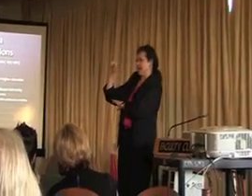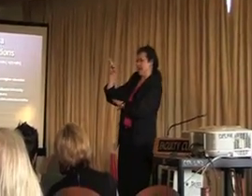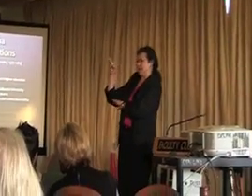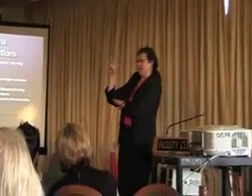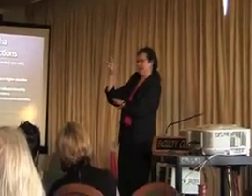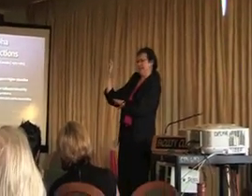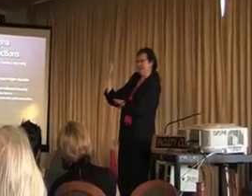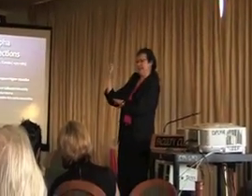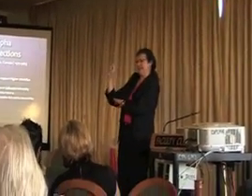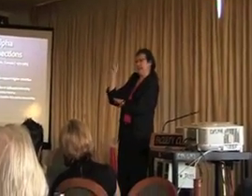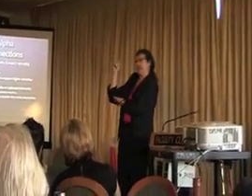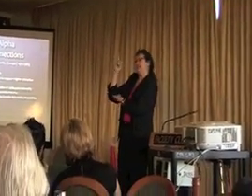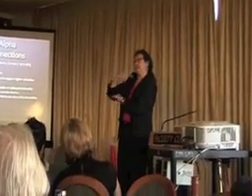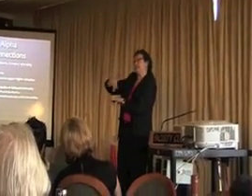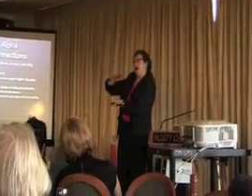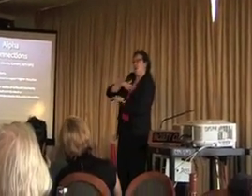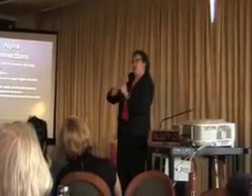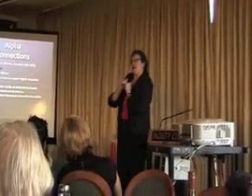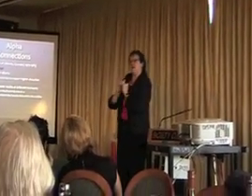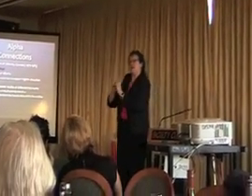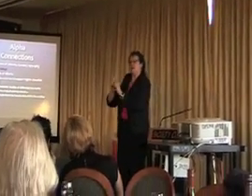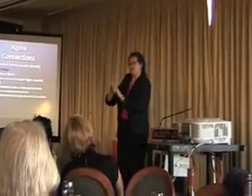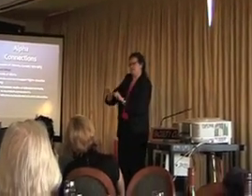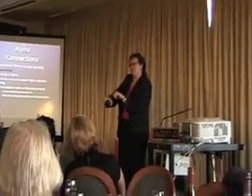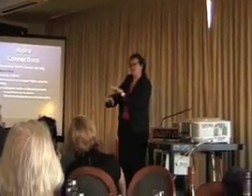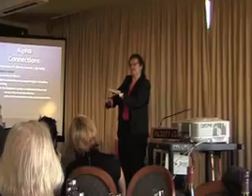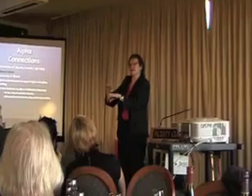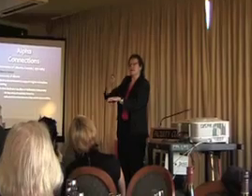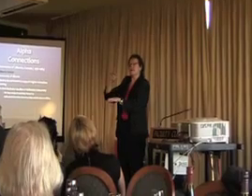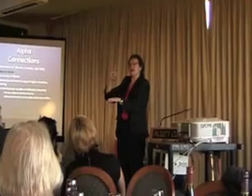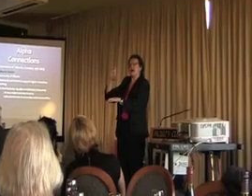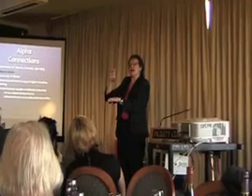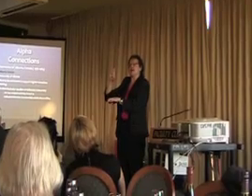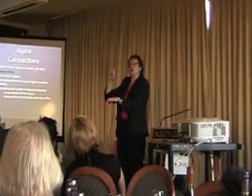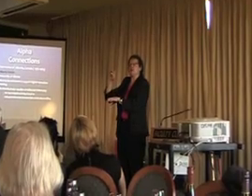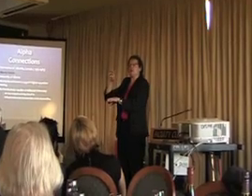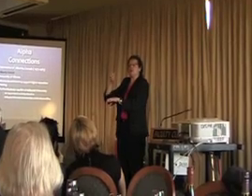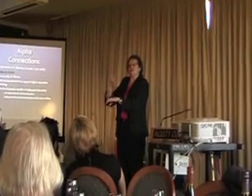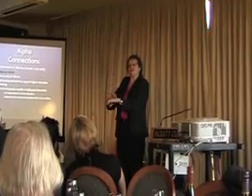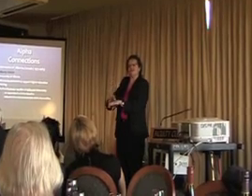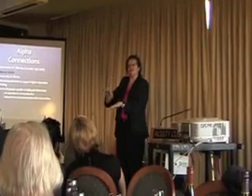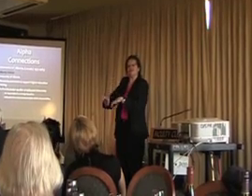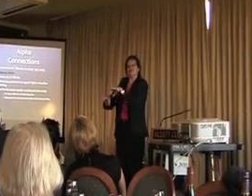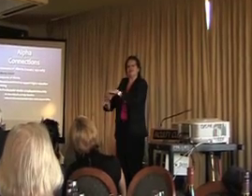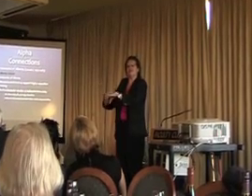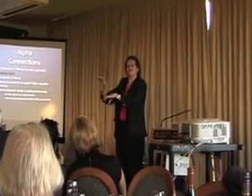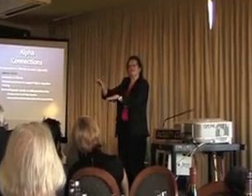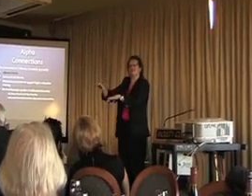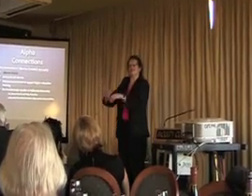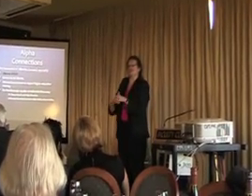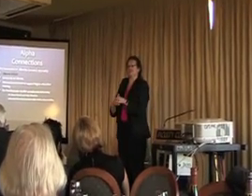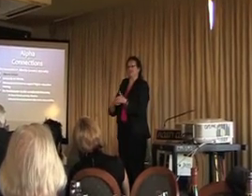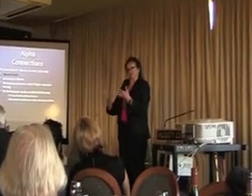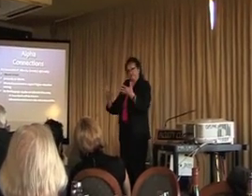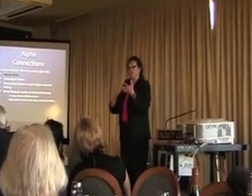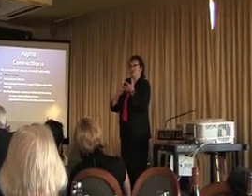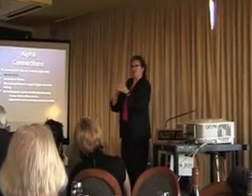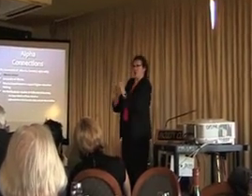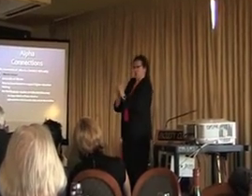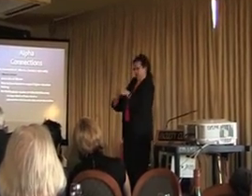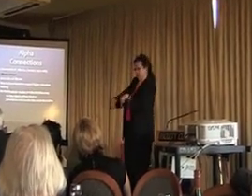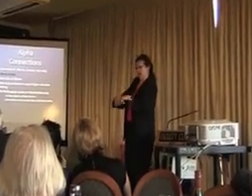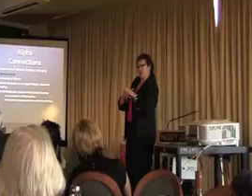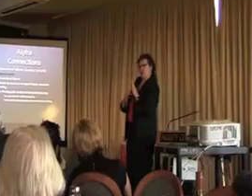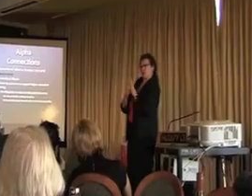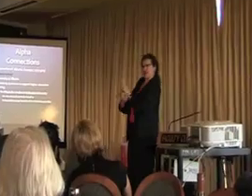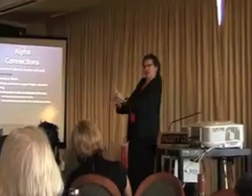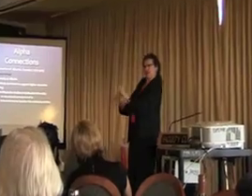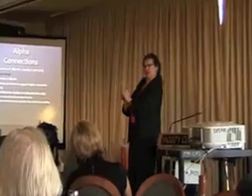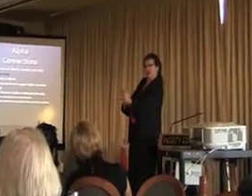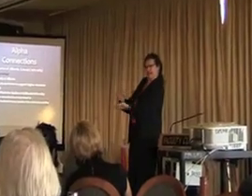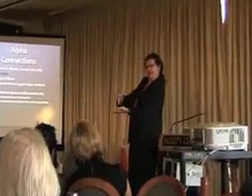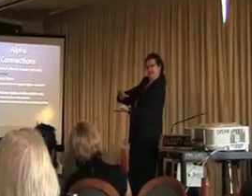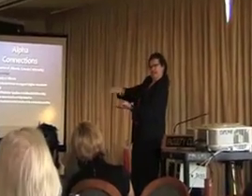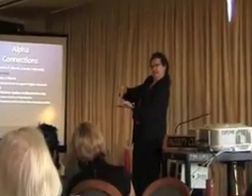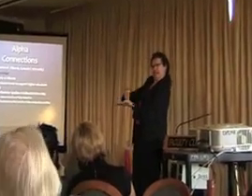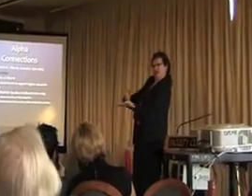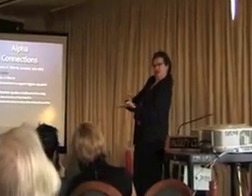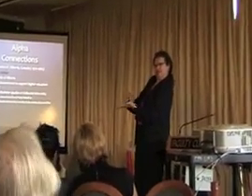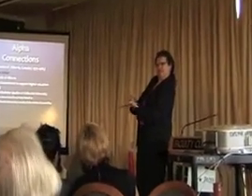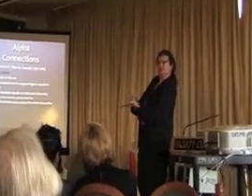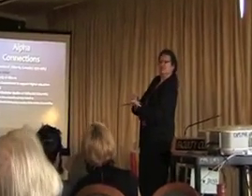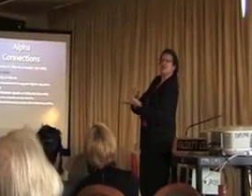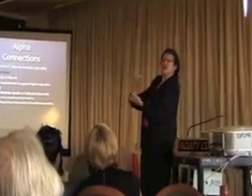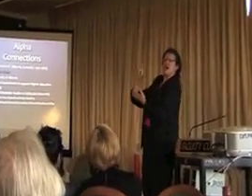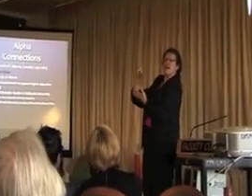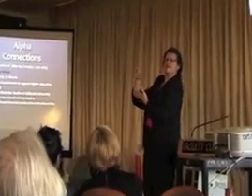to draw on the alpha connections that we have made, starting with the relationships here